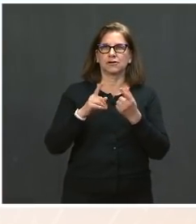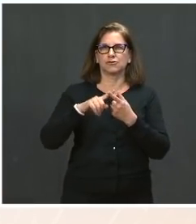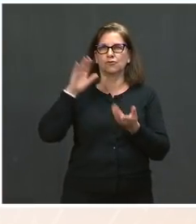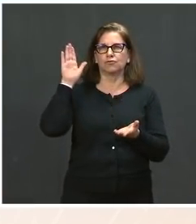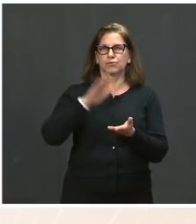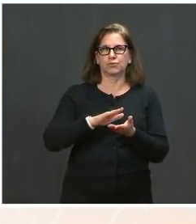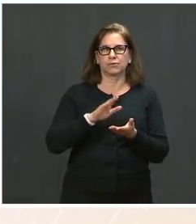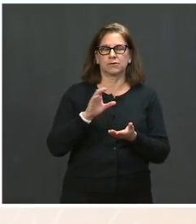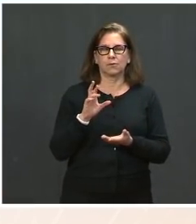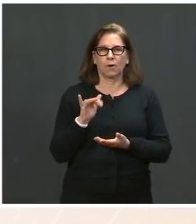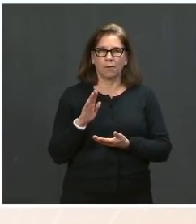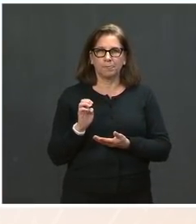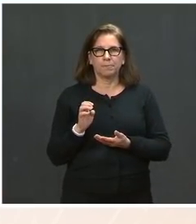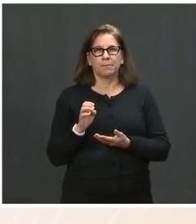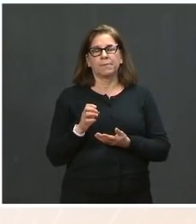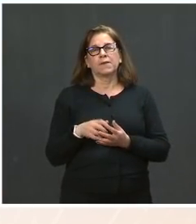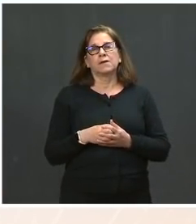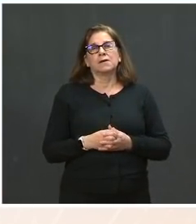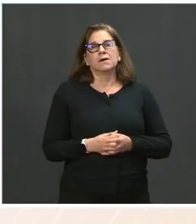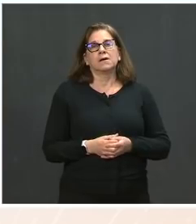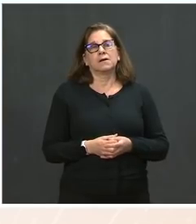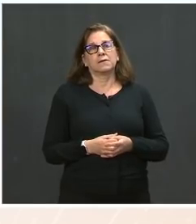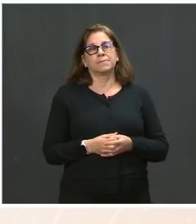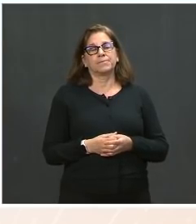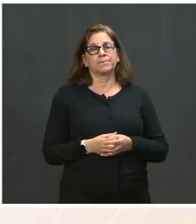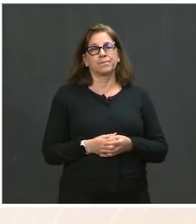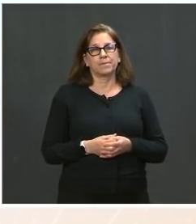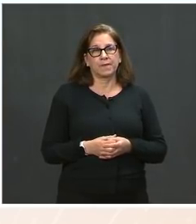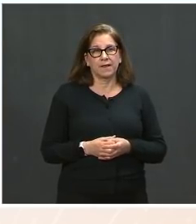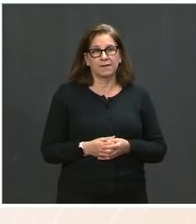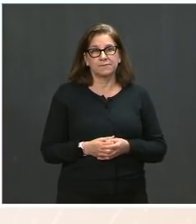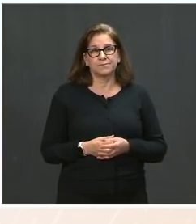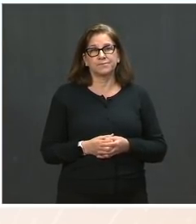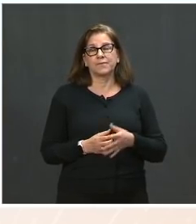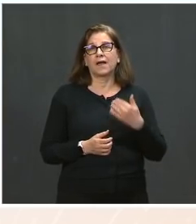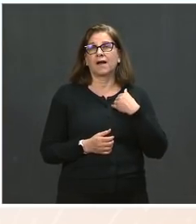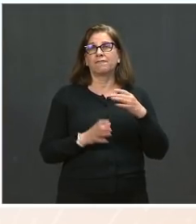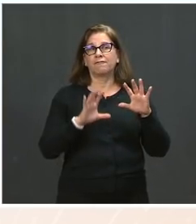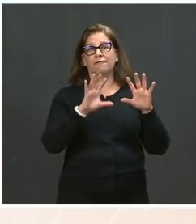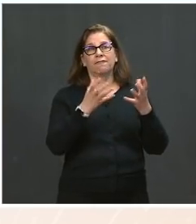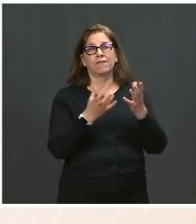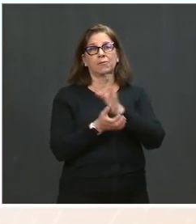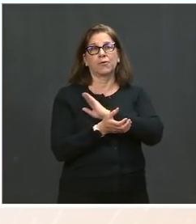by the National Transportation Safety Board. Is that something the President supports and is going to have people in the agencies